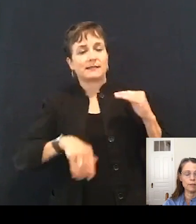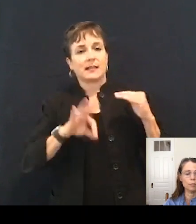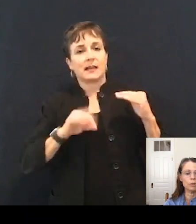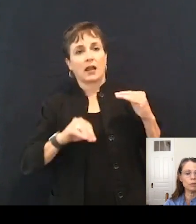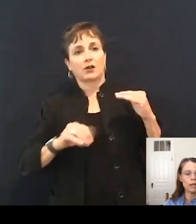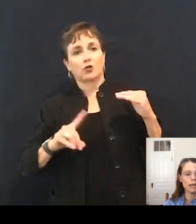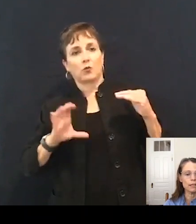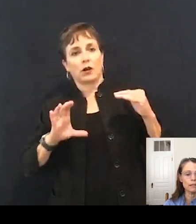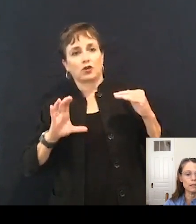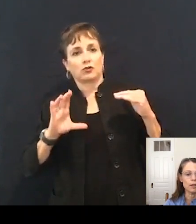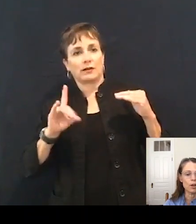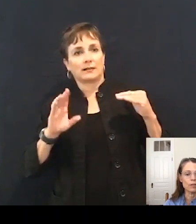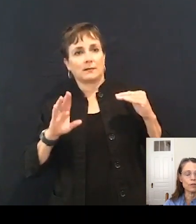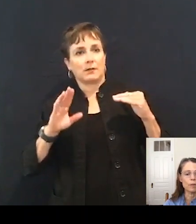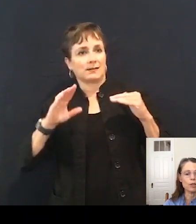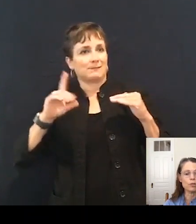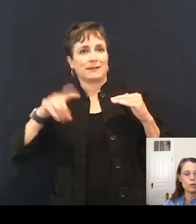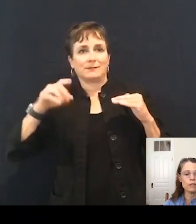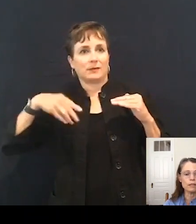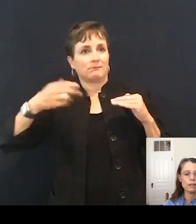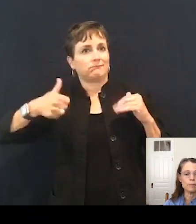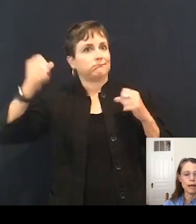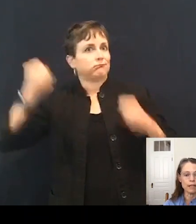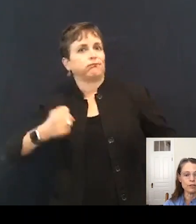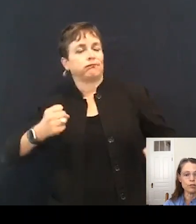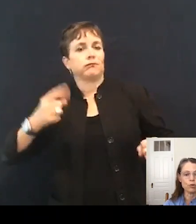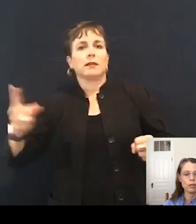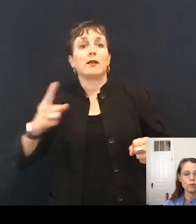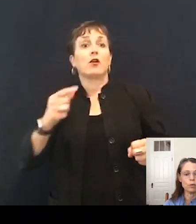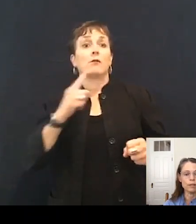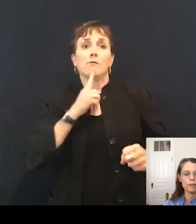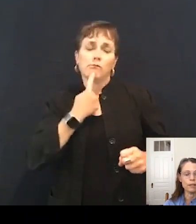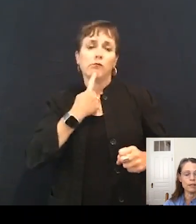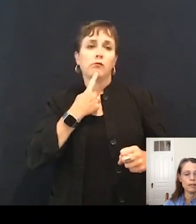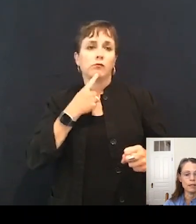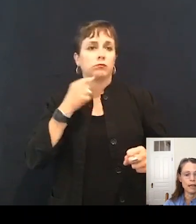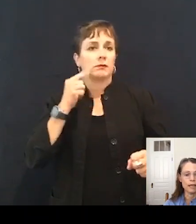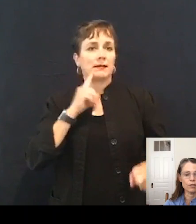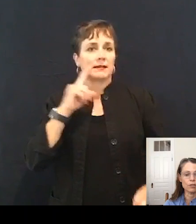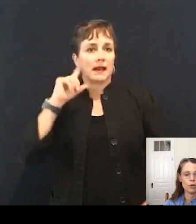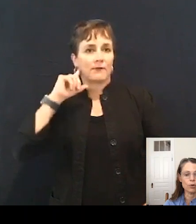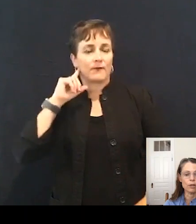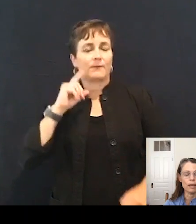The blue lines are from USH1C mice treated with the ASO